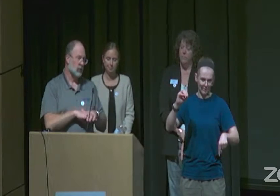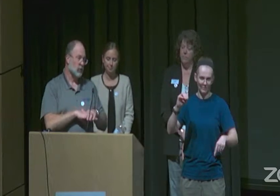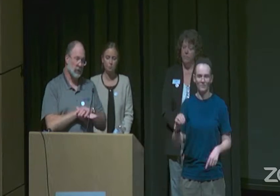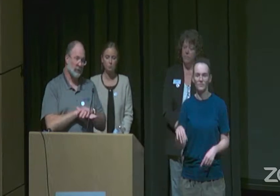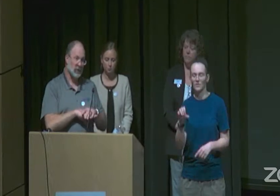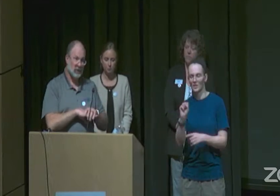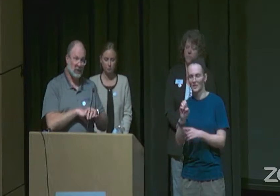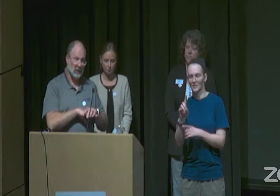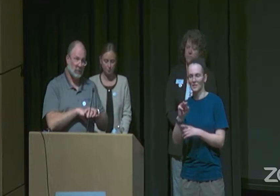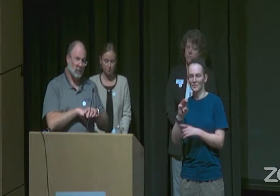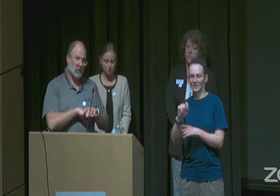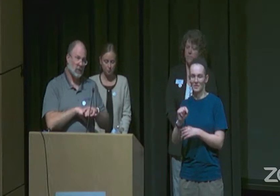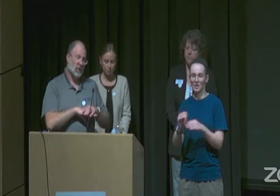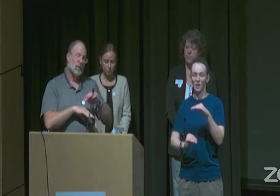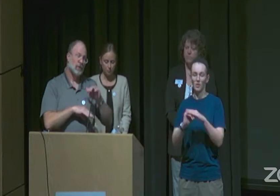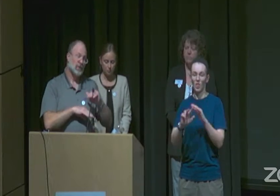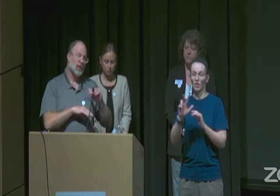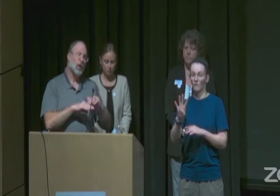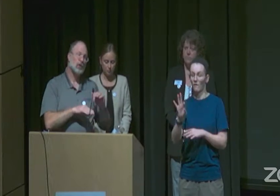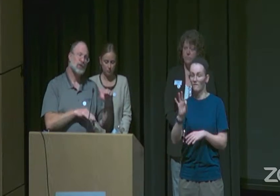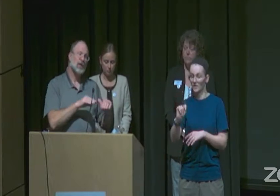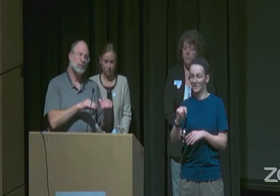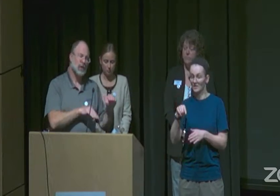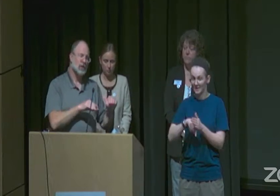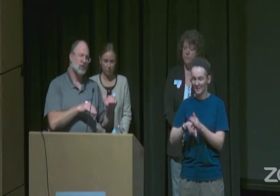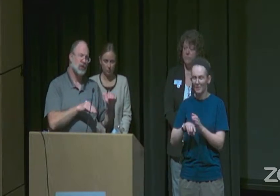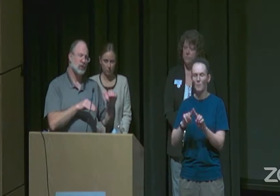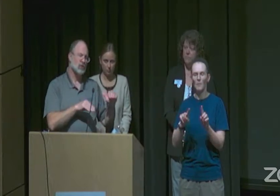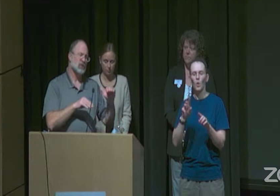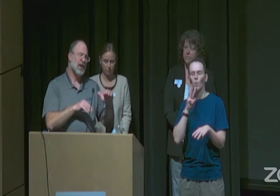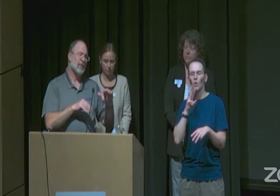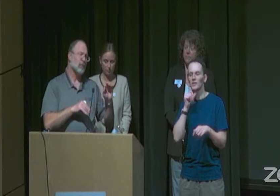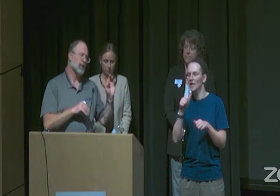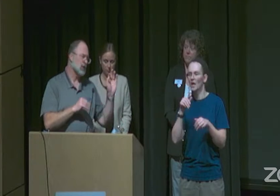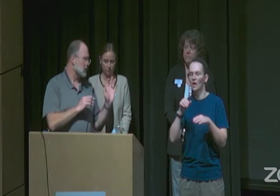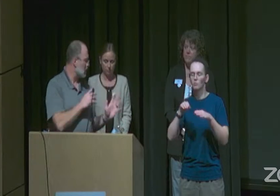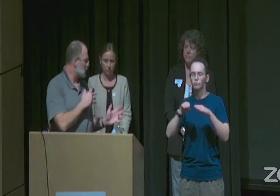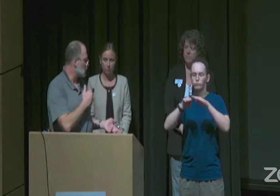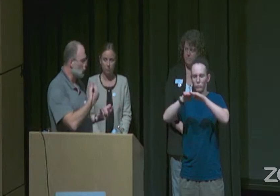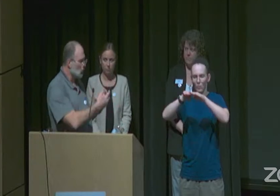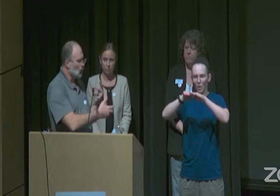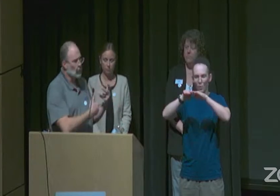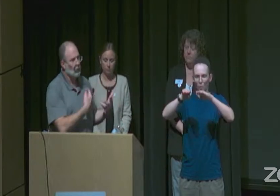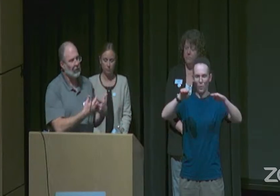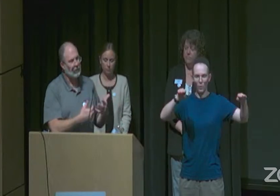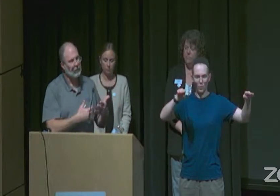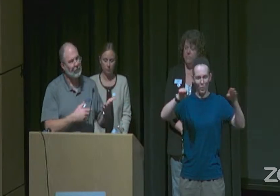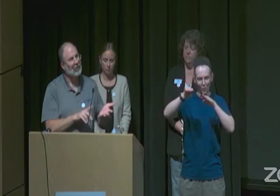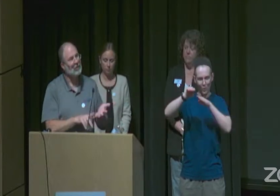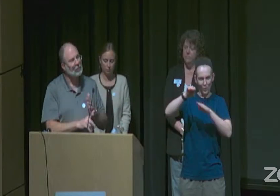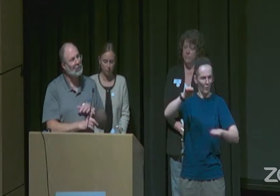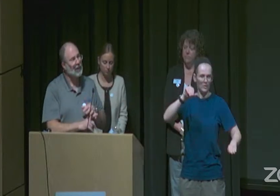34t deep but that water is not going to be a continuous dep because as when we said in